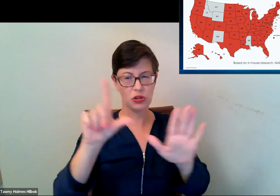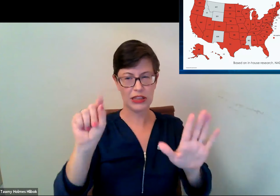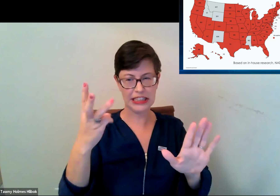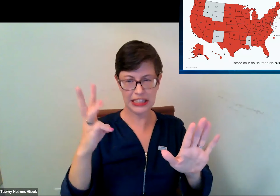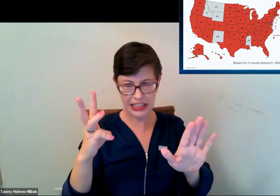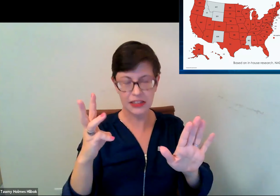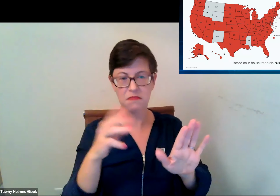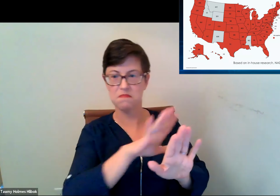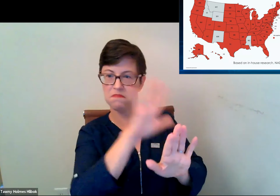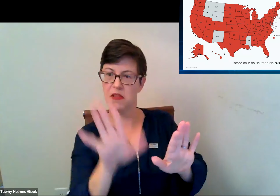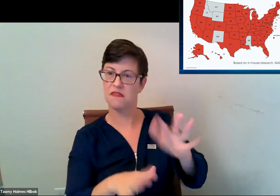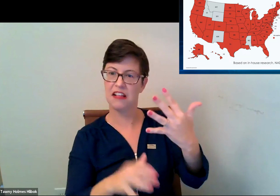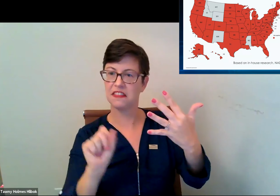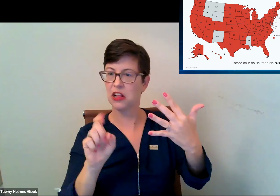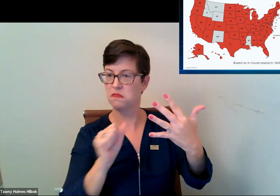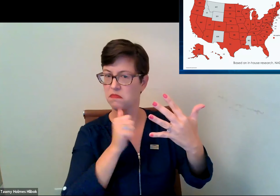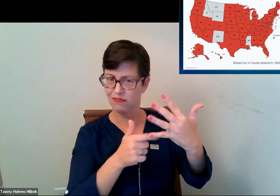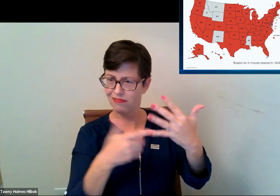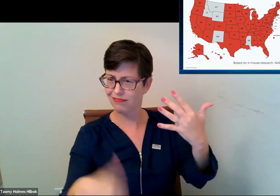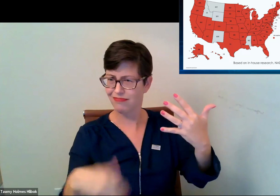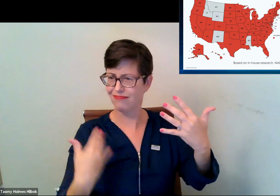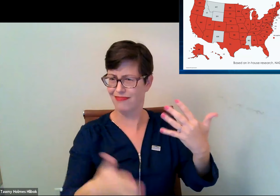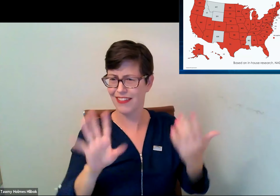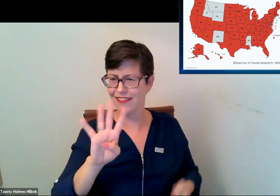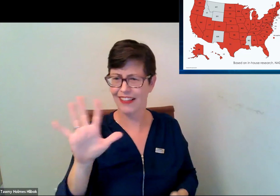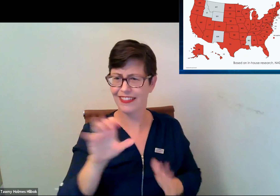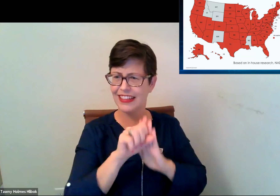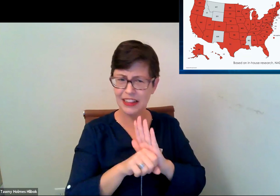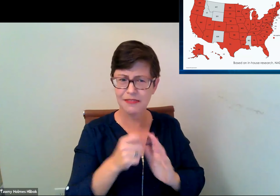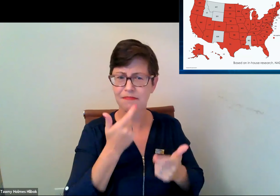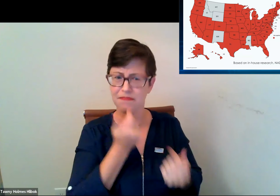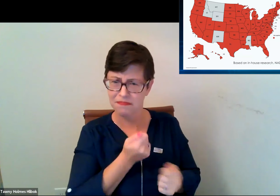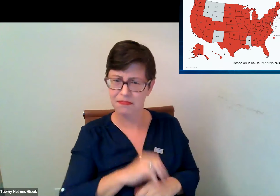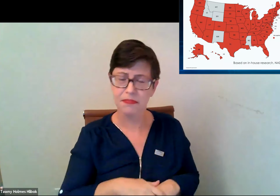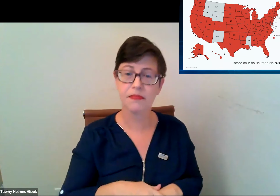the majority did not, so this is the map as it looked in 2016 with only five not recognizing